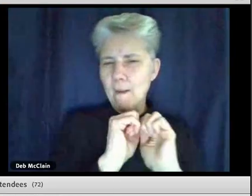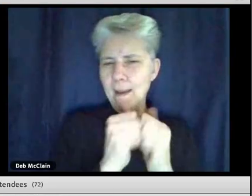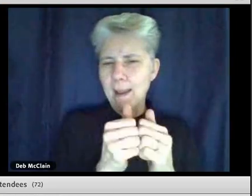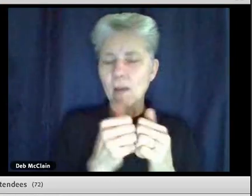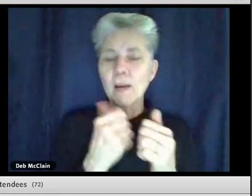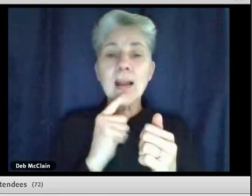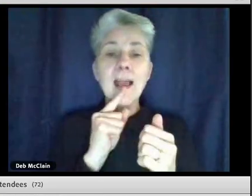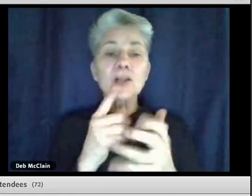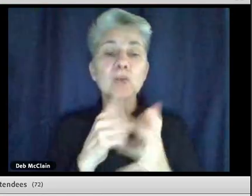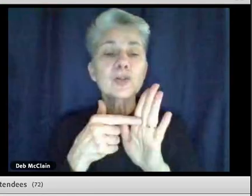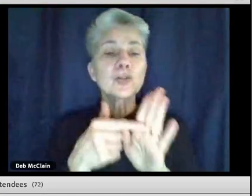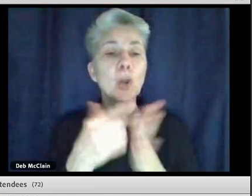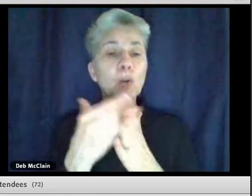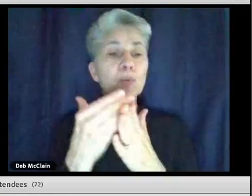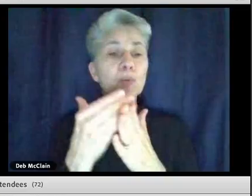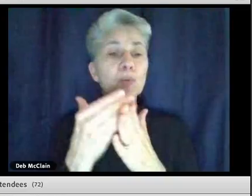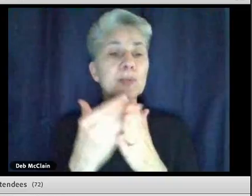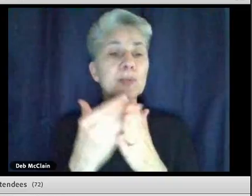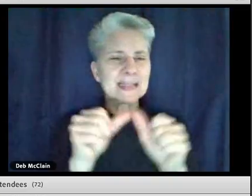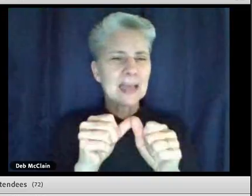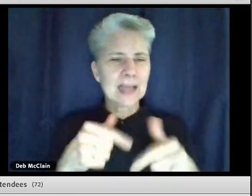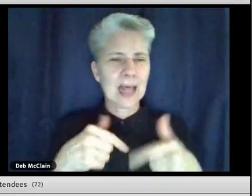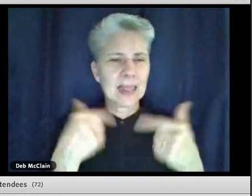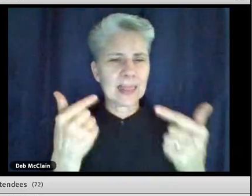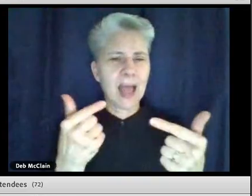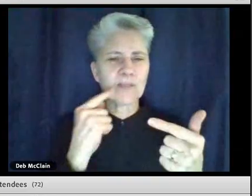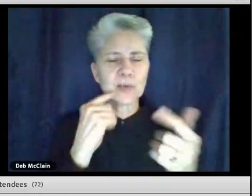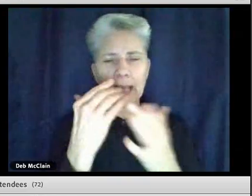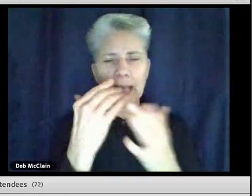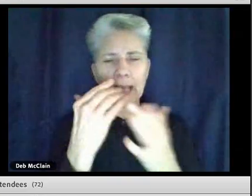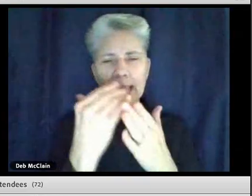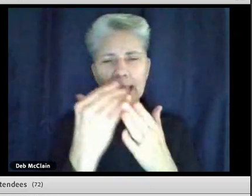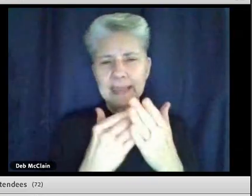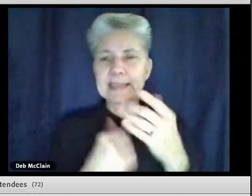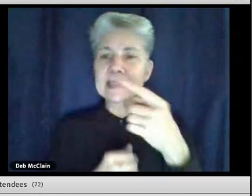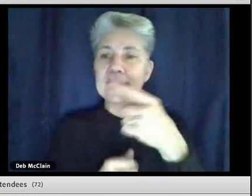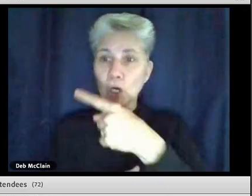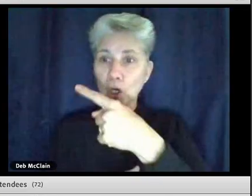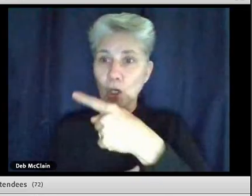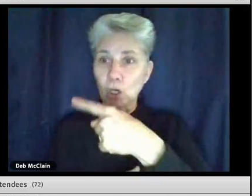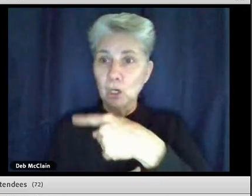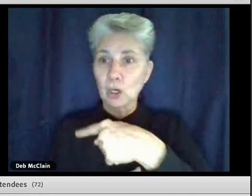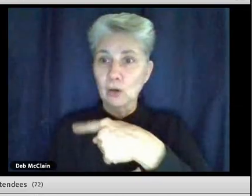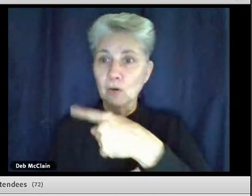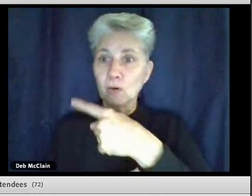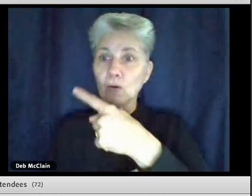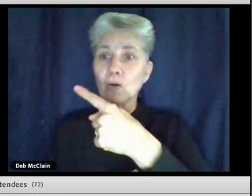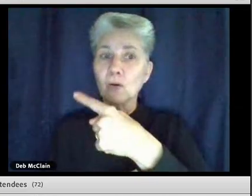like, 5 or 6 minutes is how libraries can prepare, and I actually just want to show you some sites live.